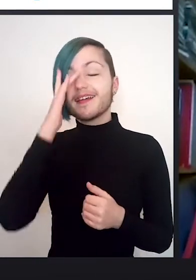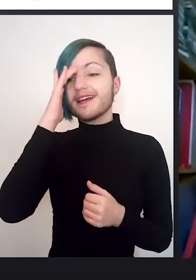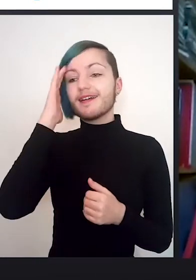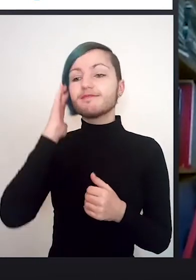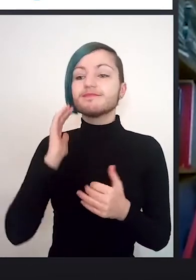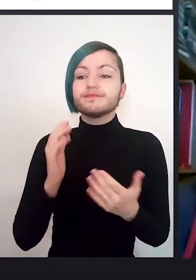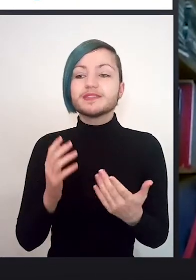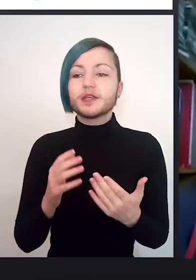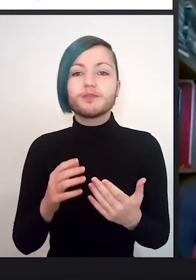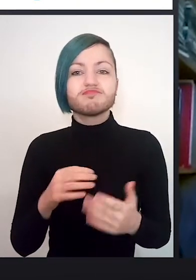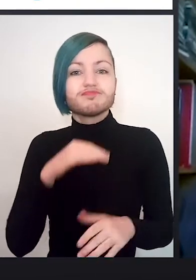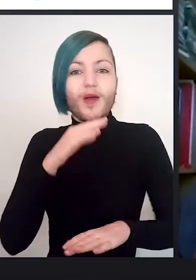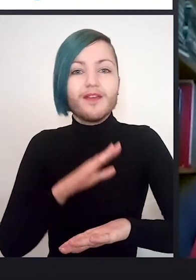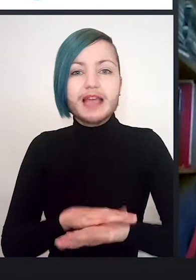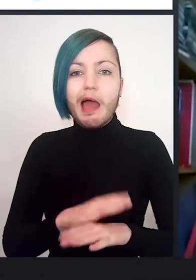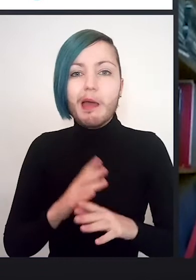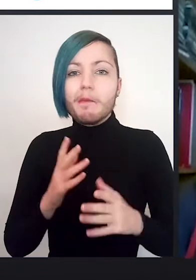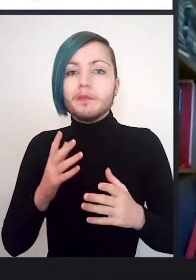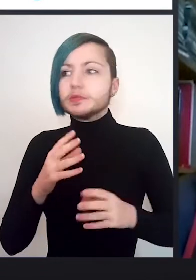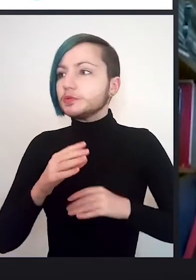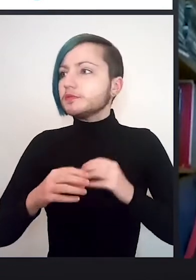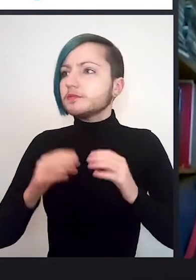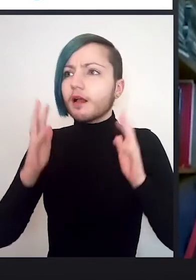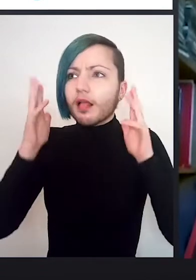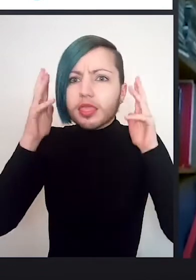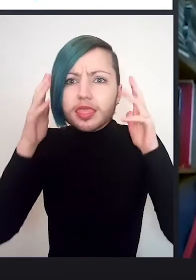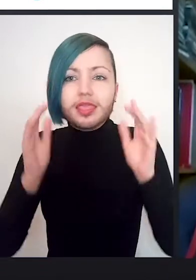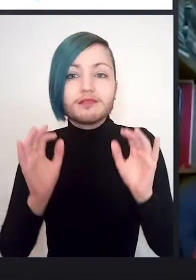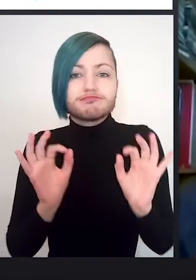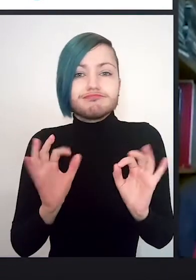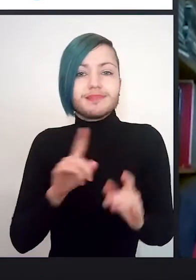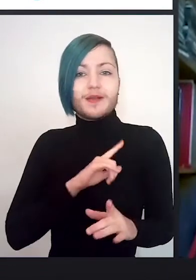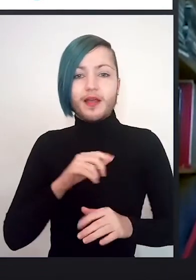You don't have time worry about anything, it just runs through.